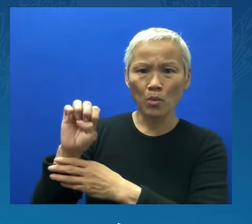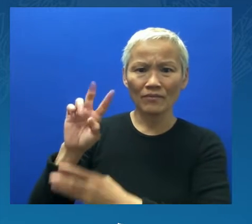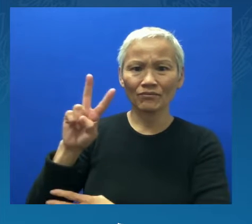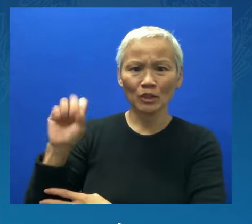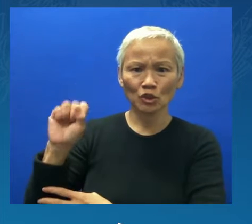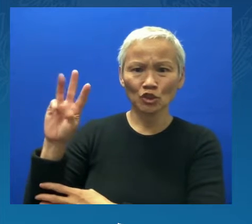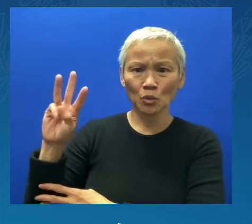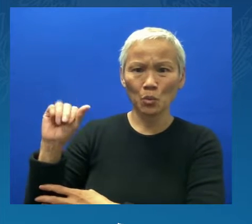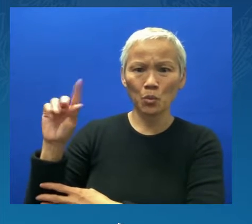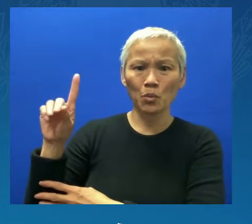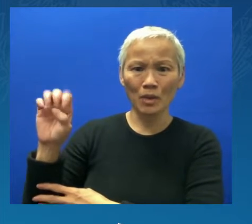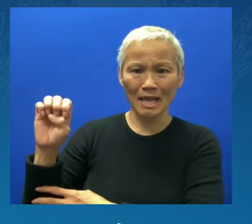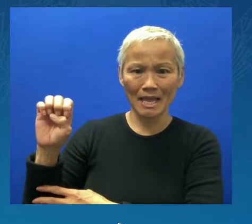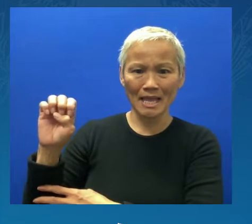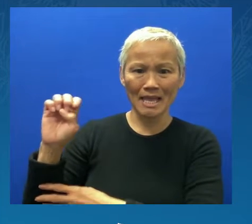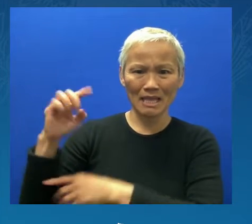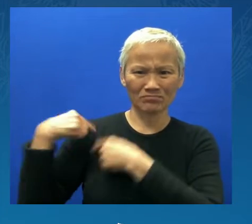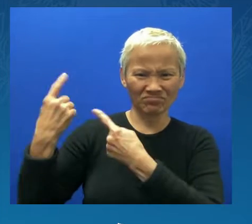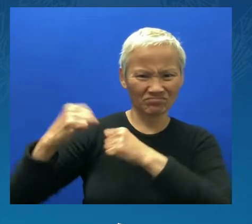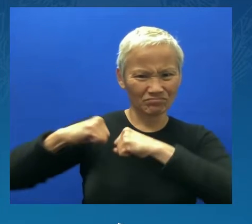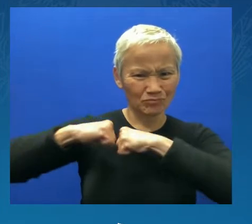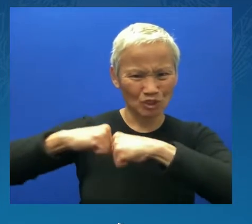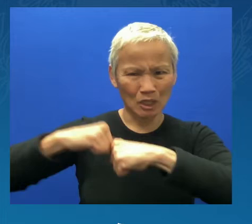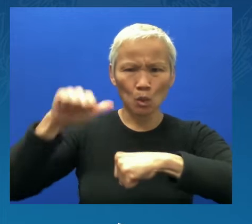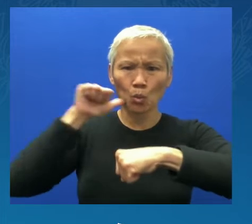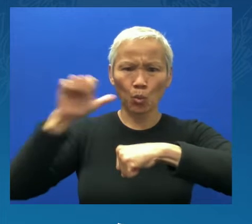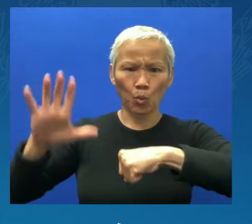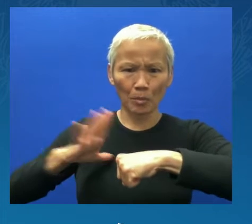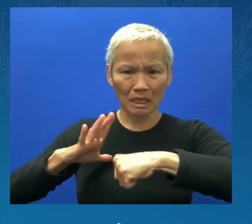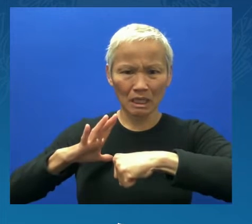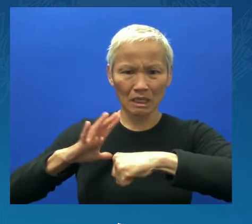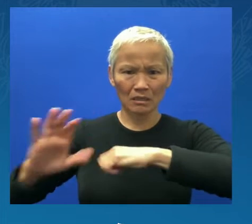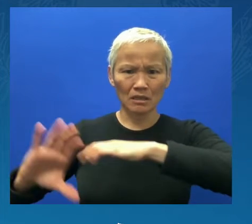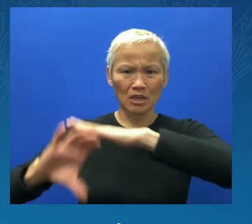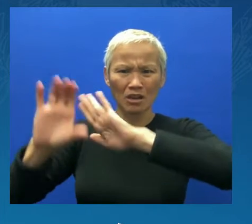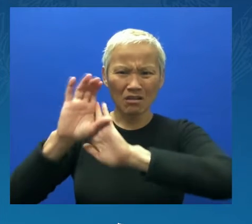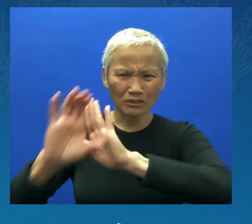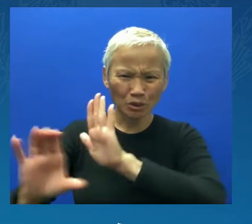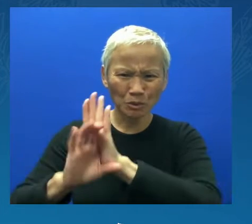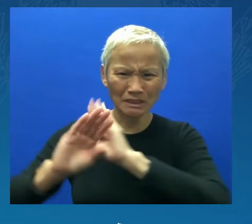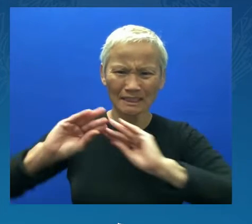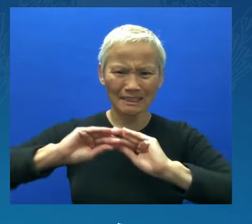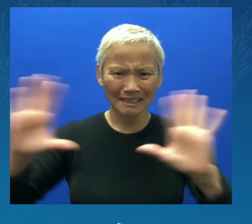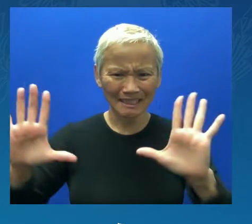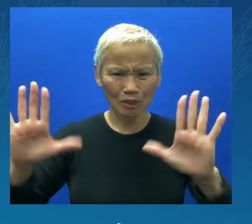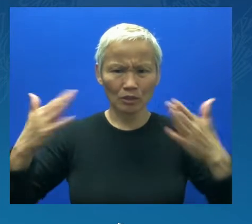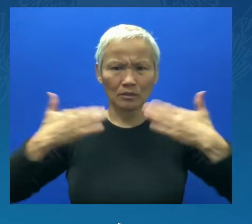that has made clear that the Constitution does, in fact, give us bodily autonomy and a right to privacy,